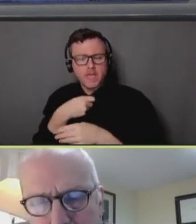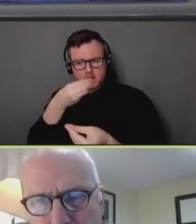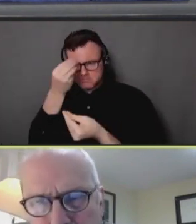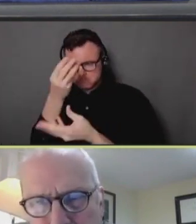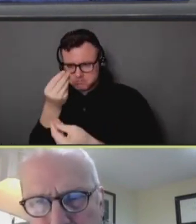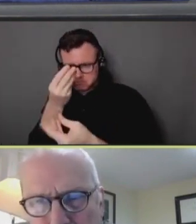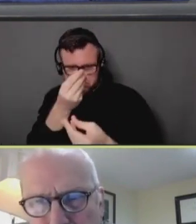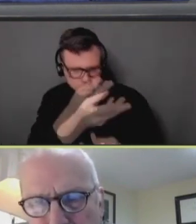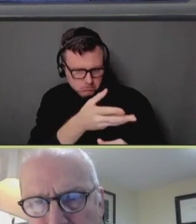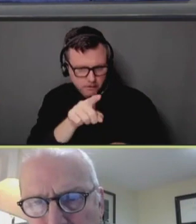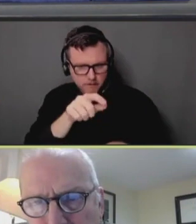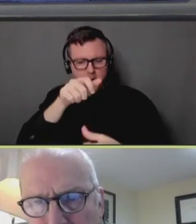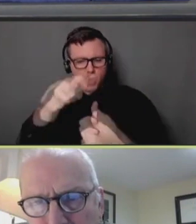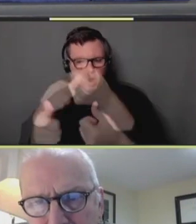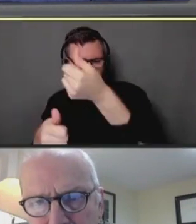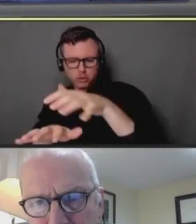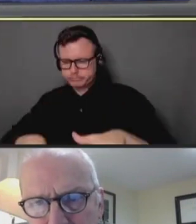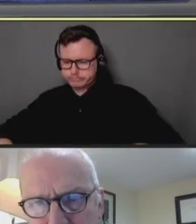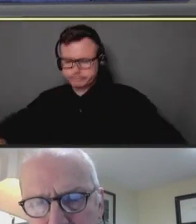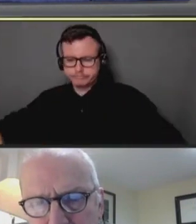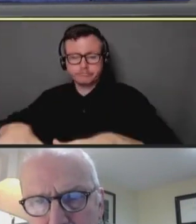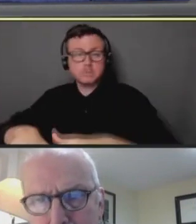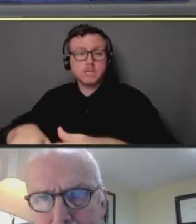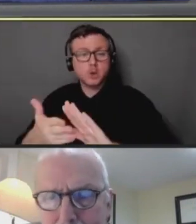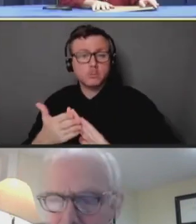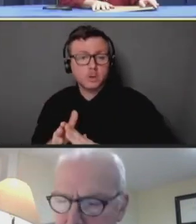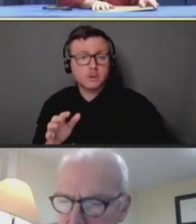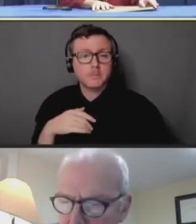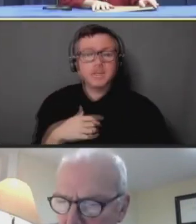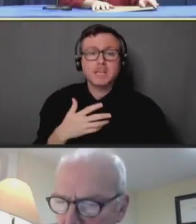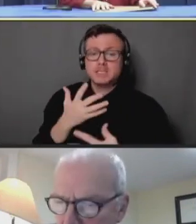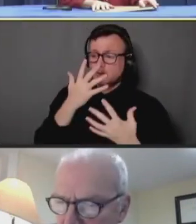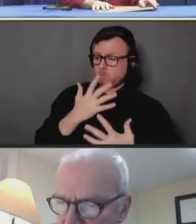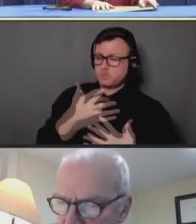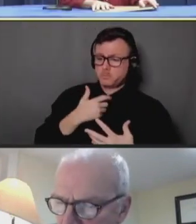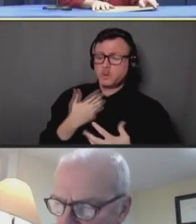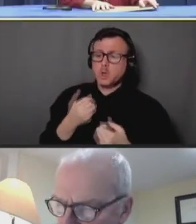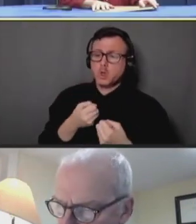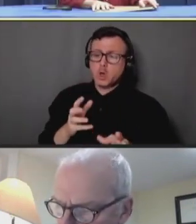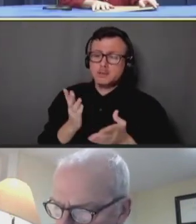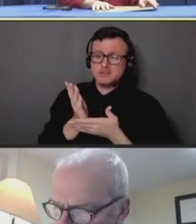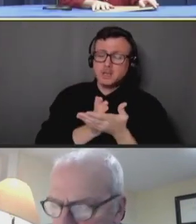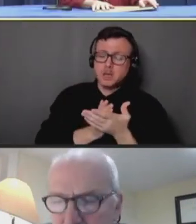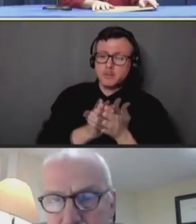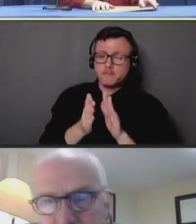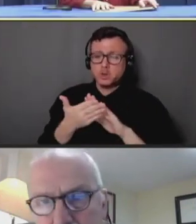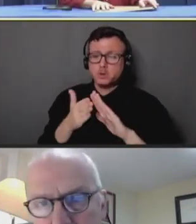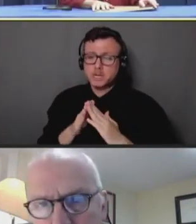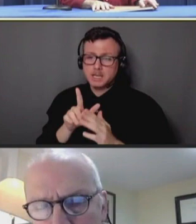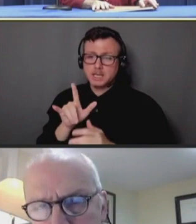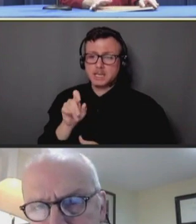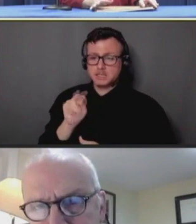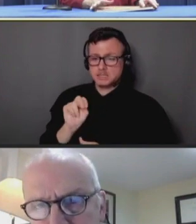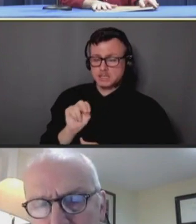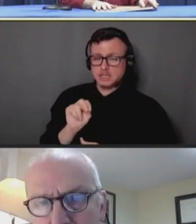Patricia Schnabel Ruppert: So, it's unfortunate that we lost some of our community liaisons from measles today.